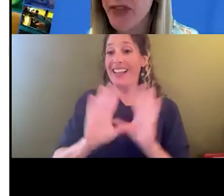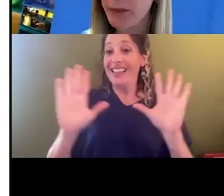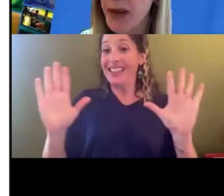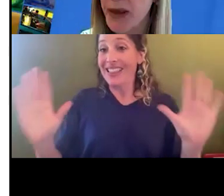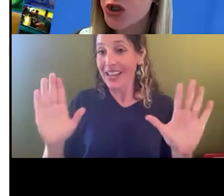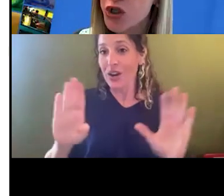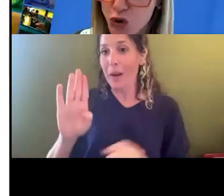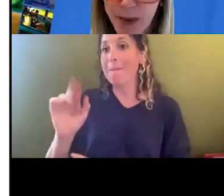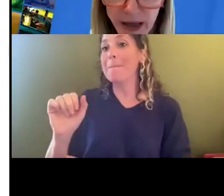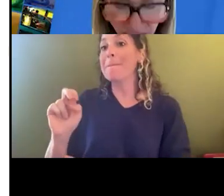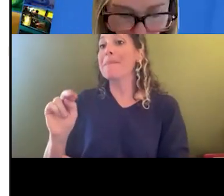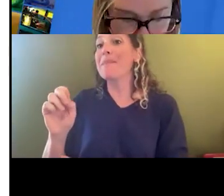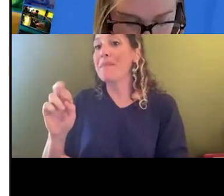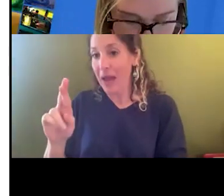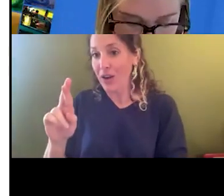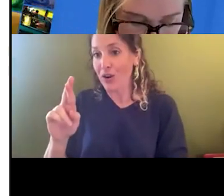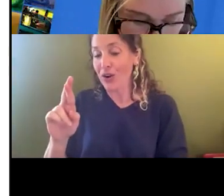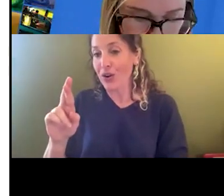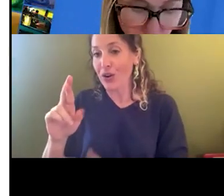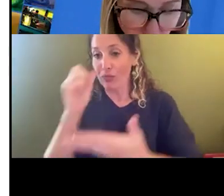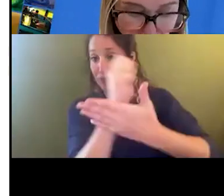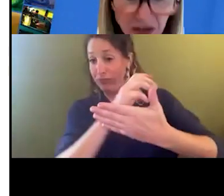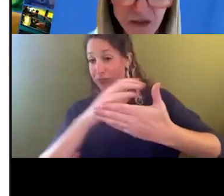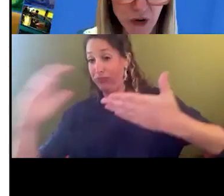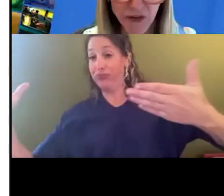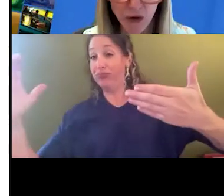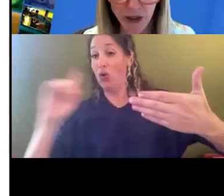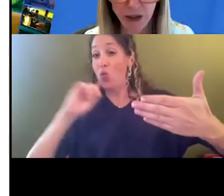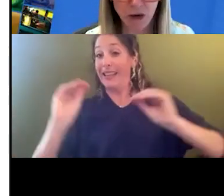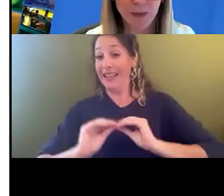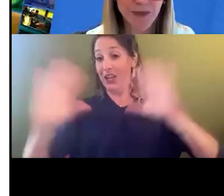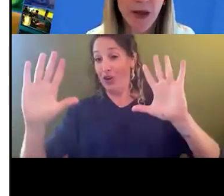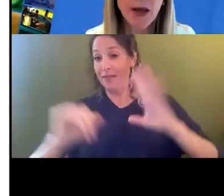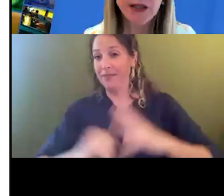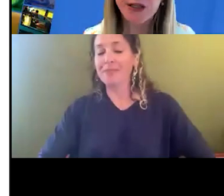that page to make that really very clear.